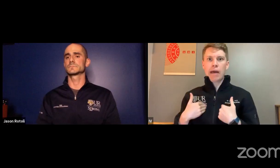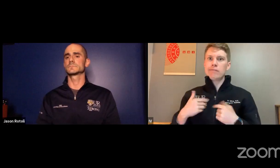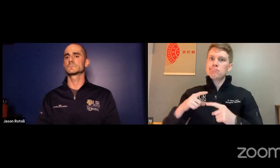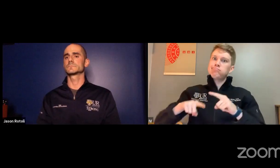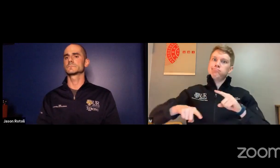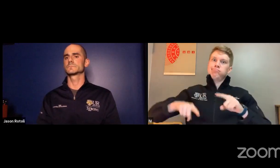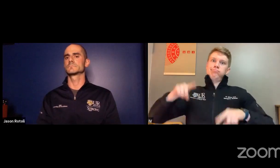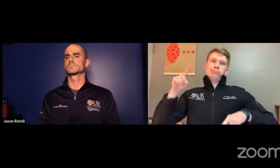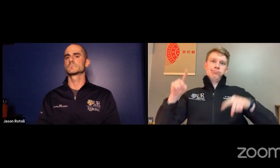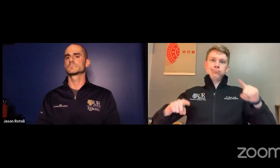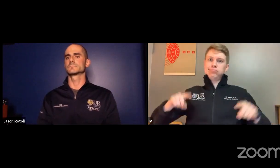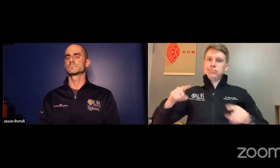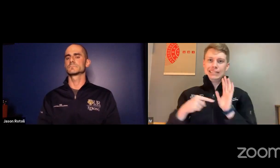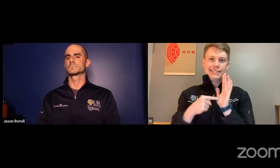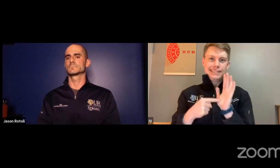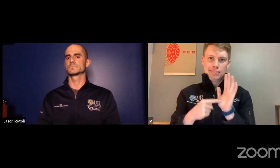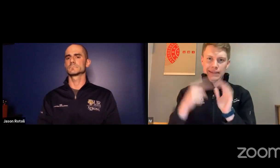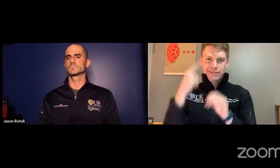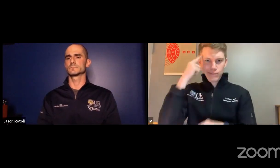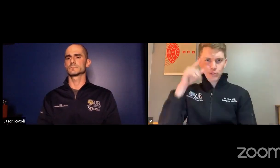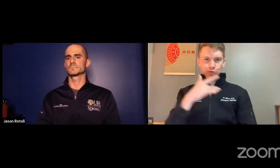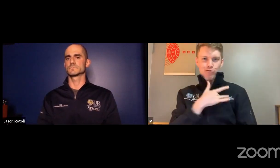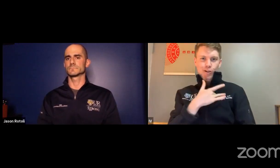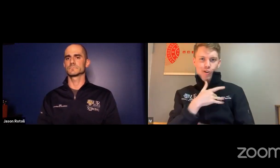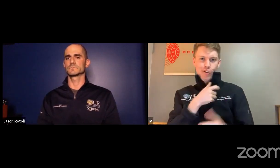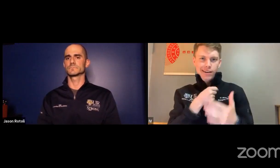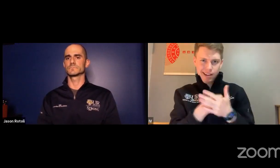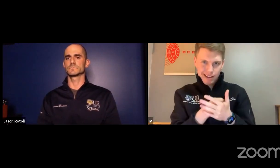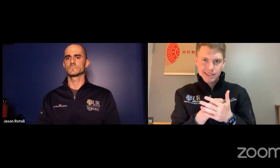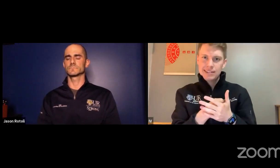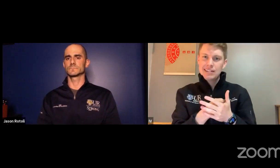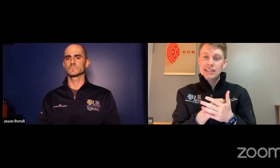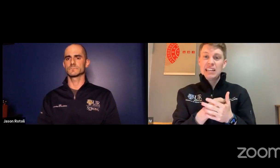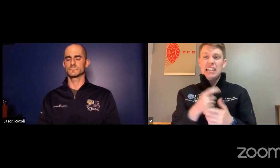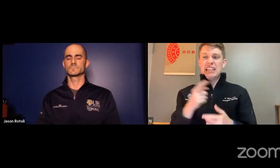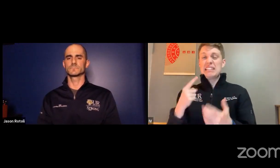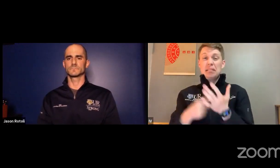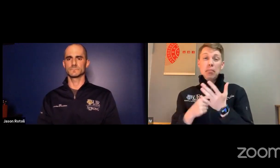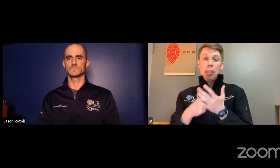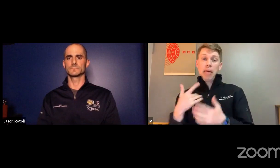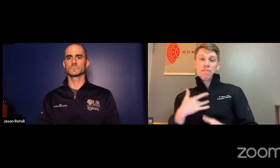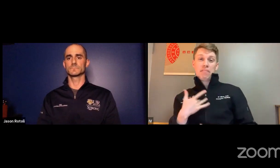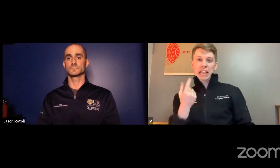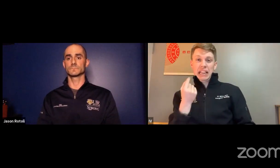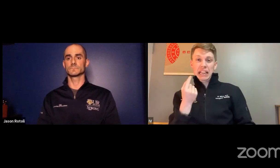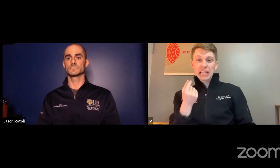in your chest, sweating, pain that's radiating or flowing down your arm.